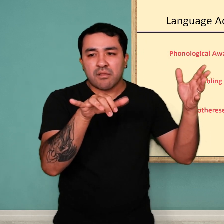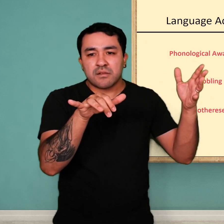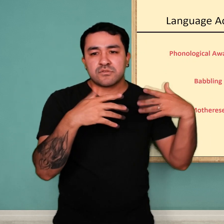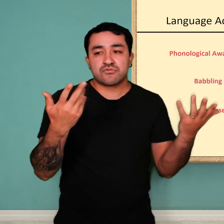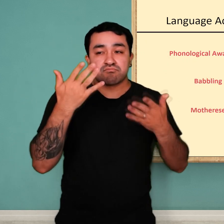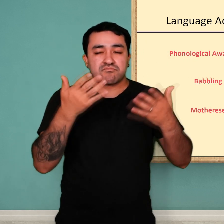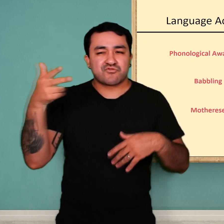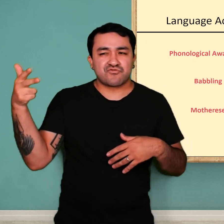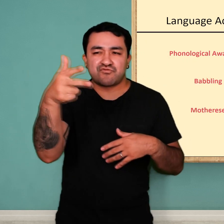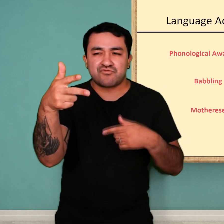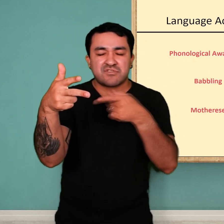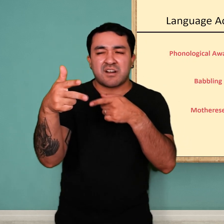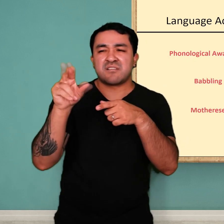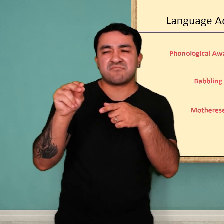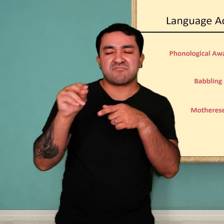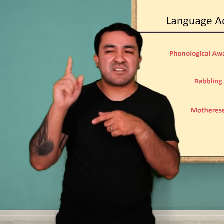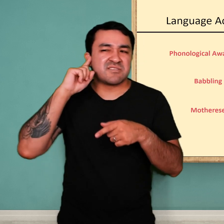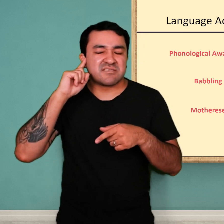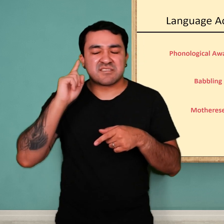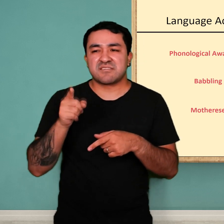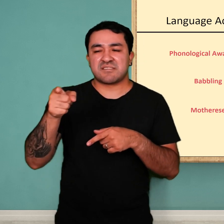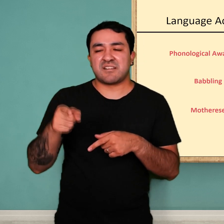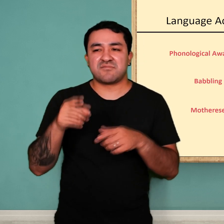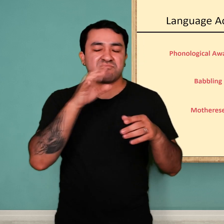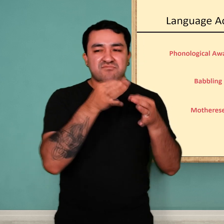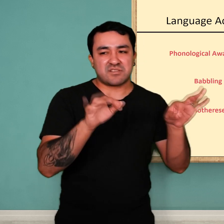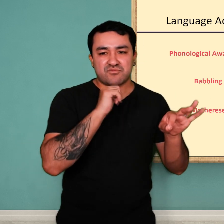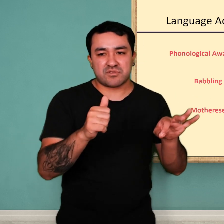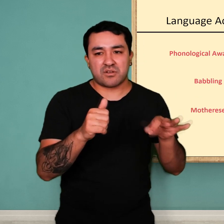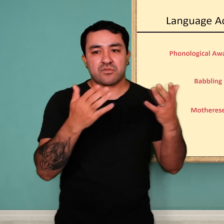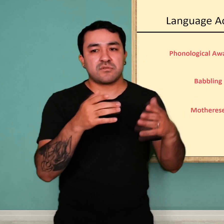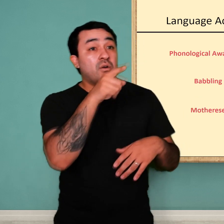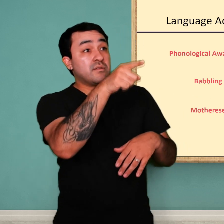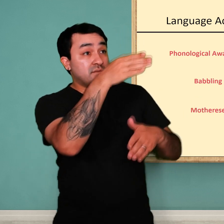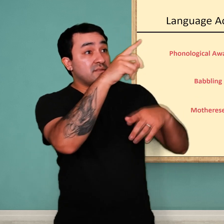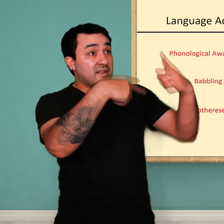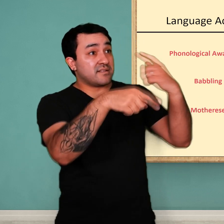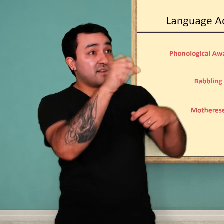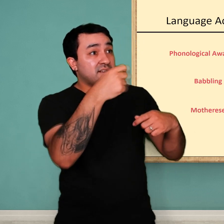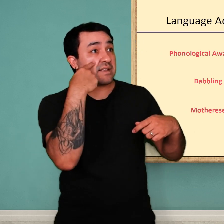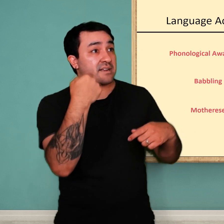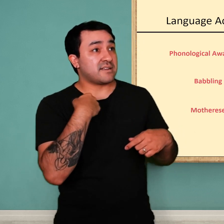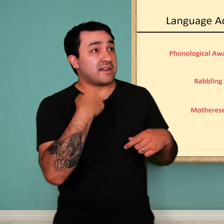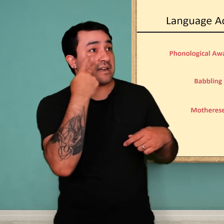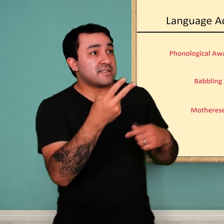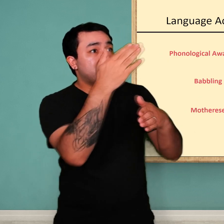For example, if a person moved their arms, was that language, or were they completing an action?